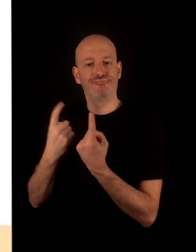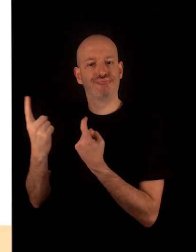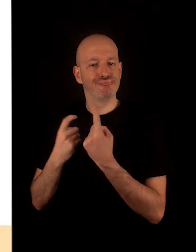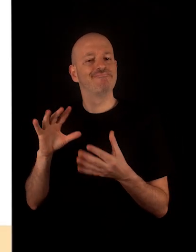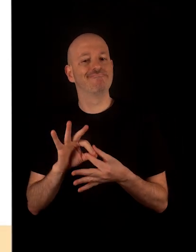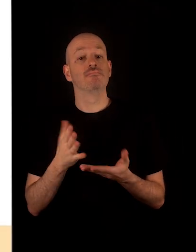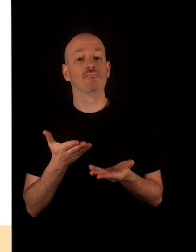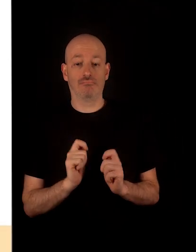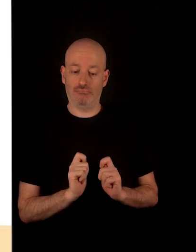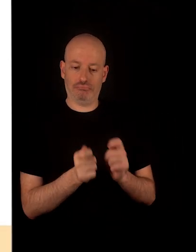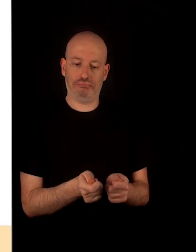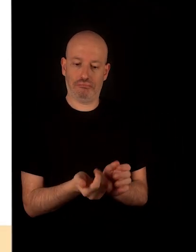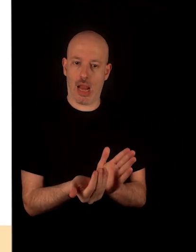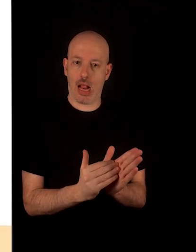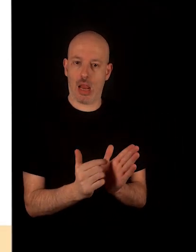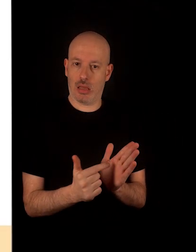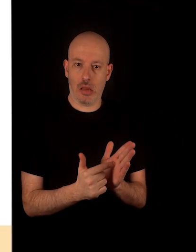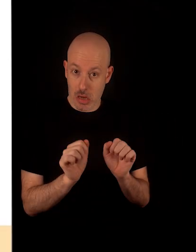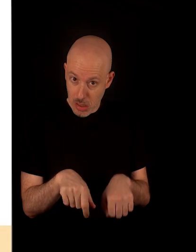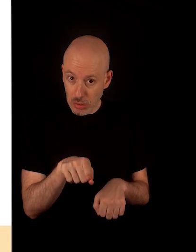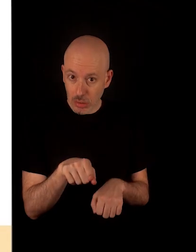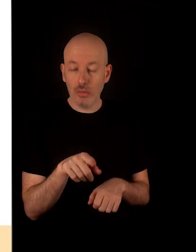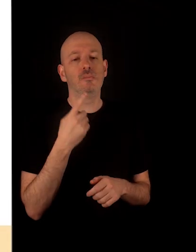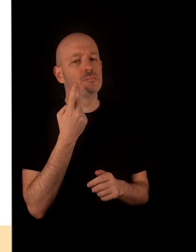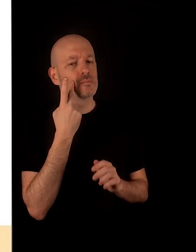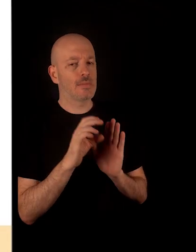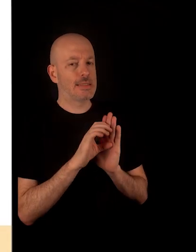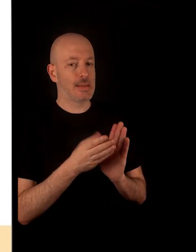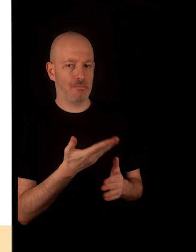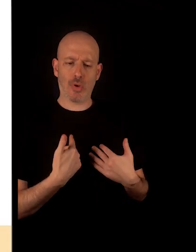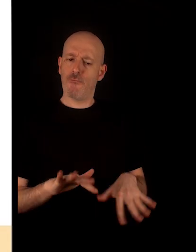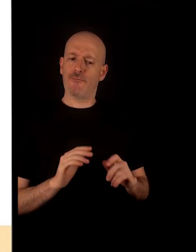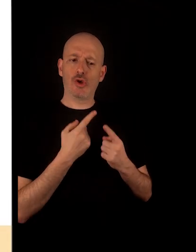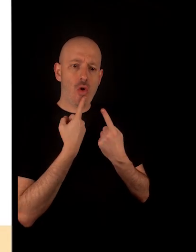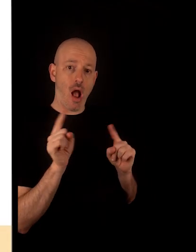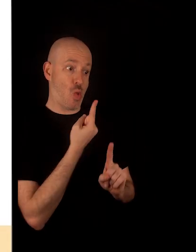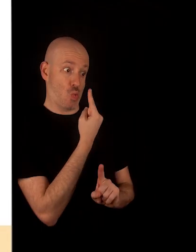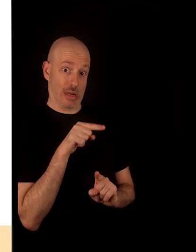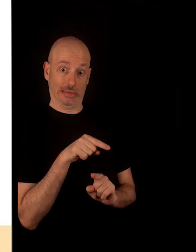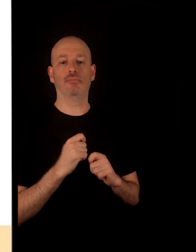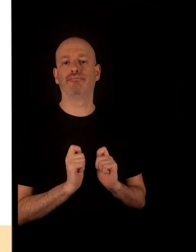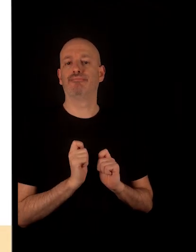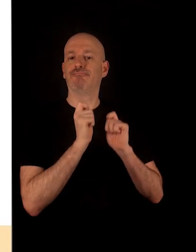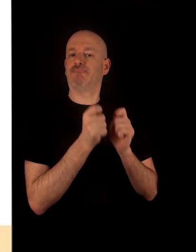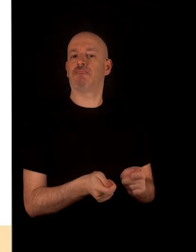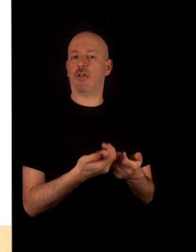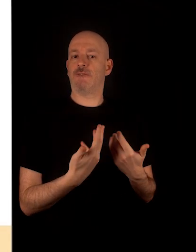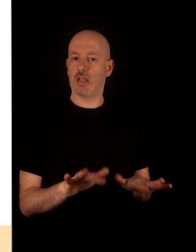your work, to your legal entity, profile objectives, and to general experience?’